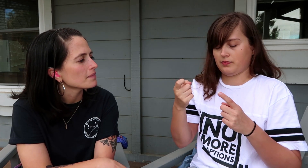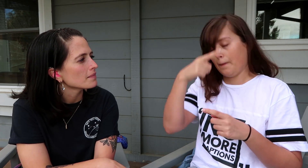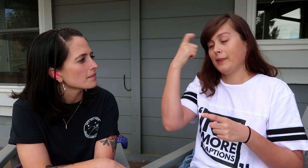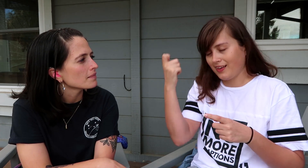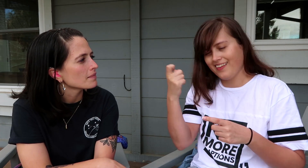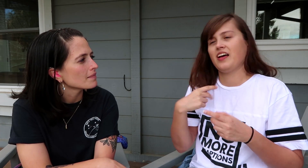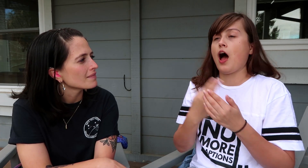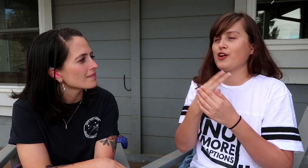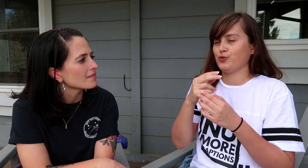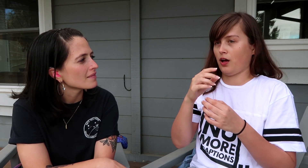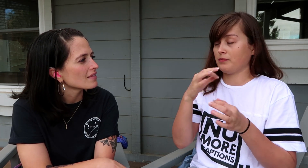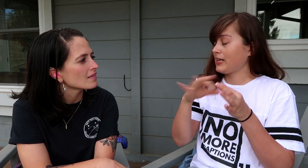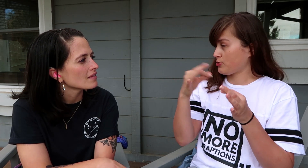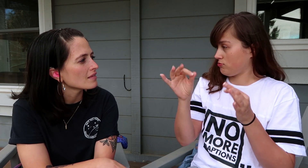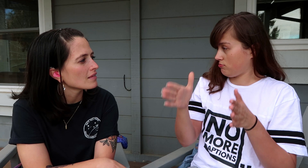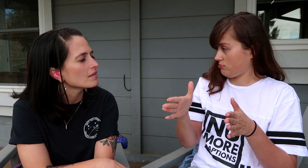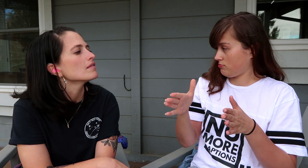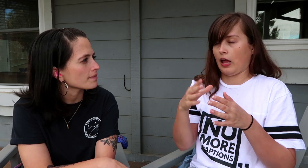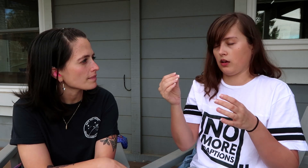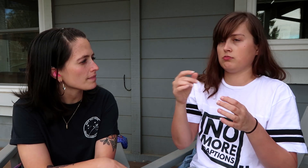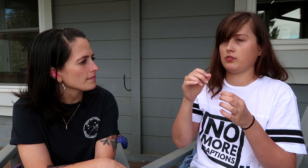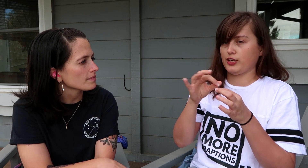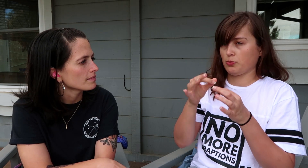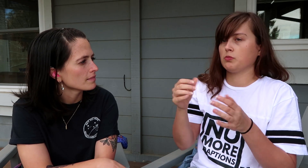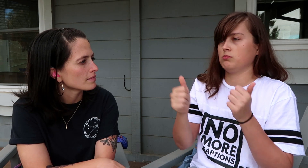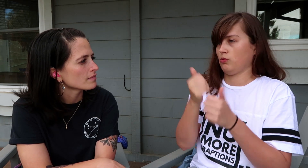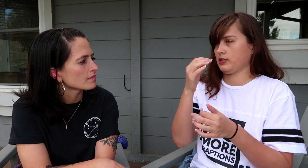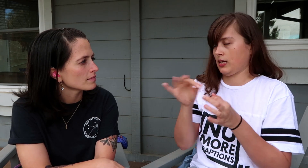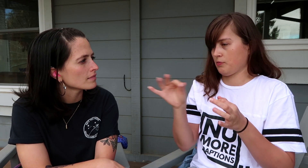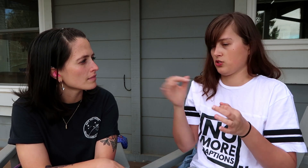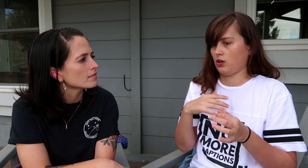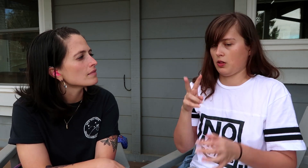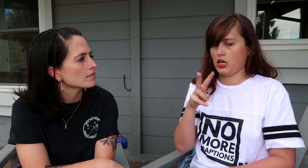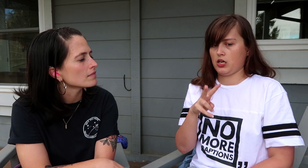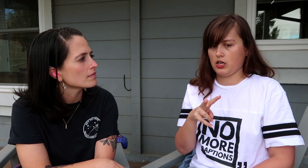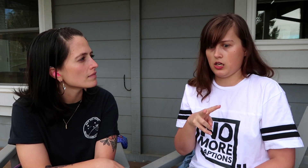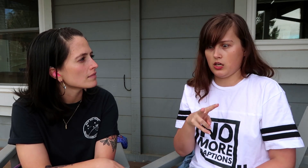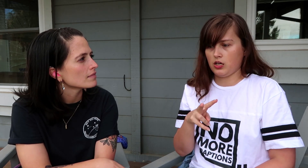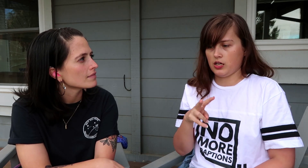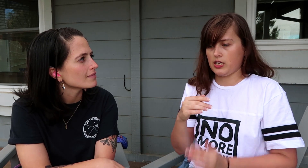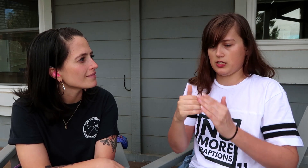because I use a captioner and interpreter. But most of the time captioner. So sometimes I am like...